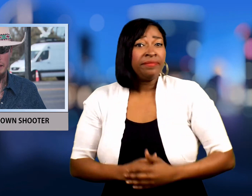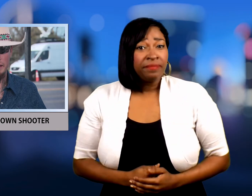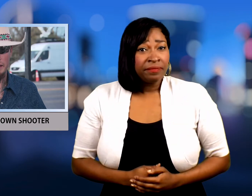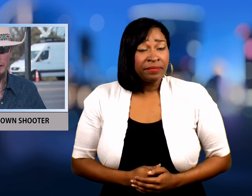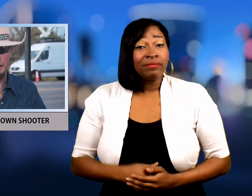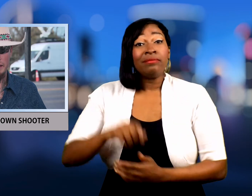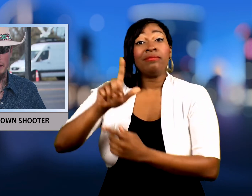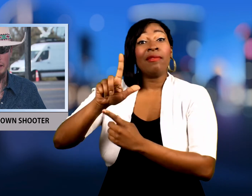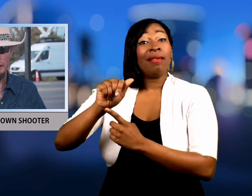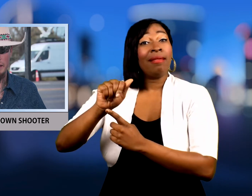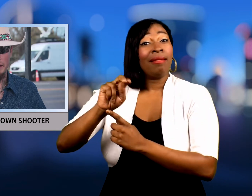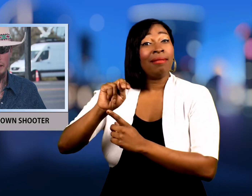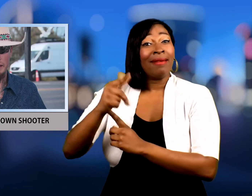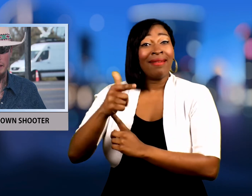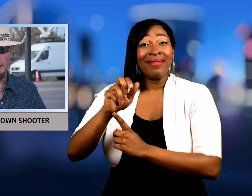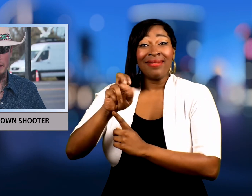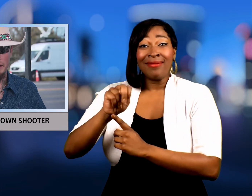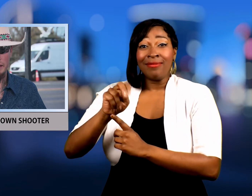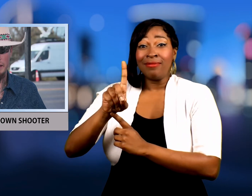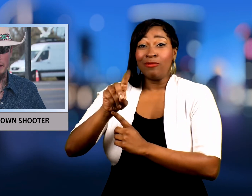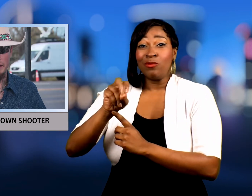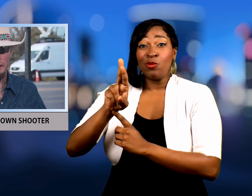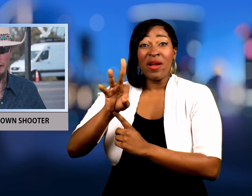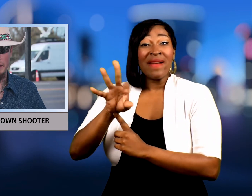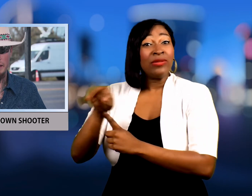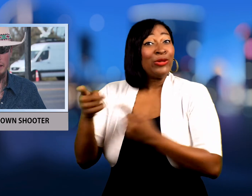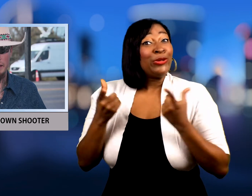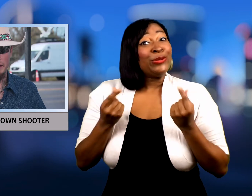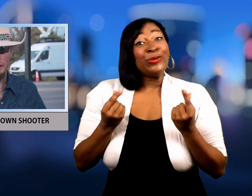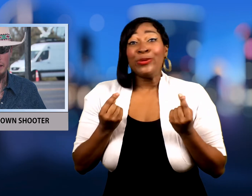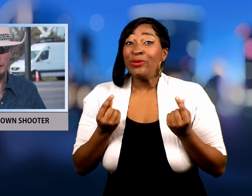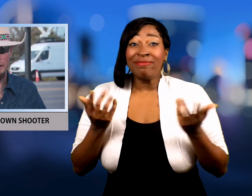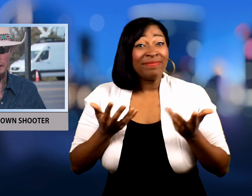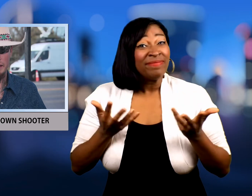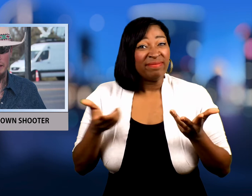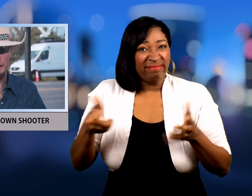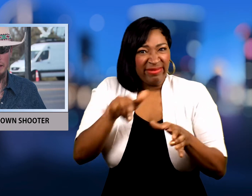Langendorff stayed in the truck